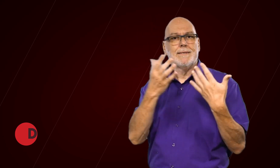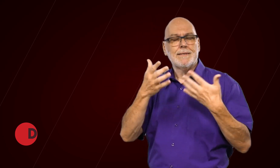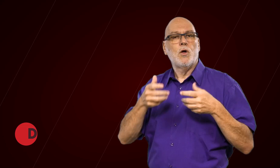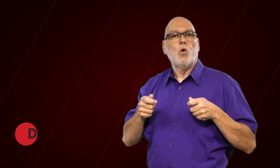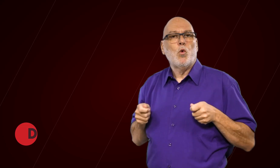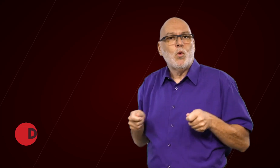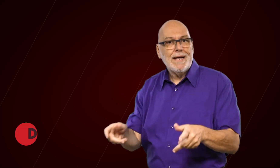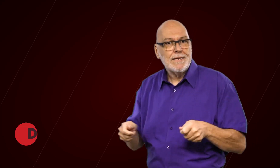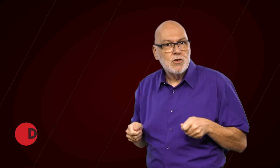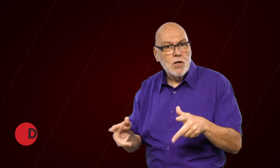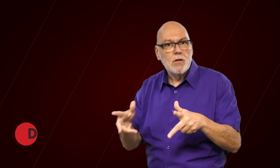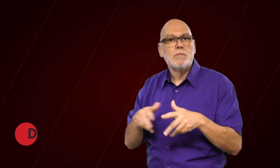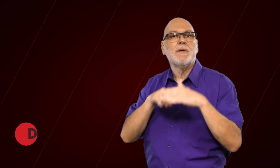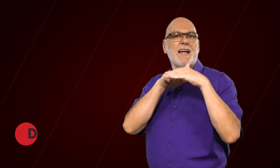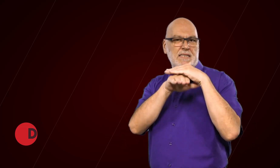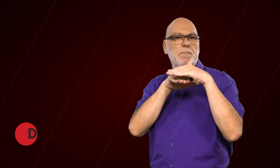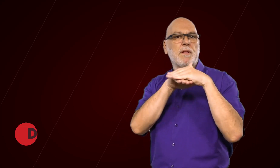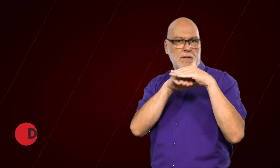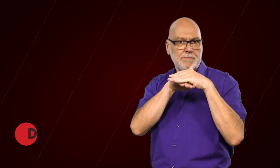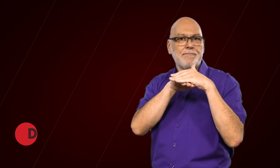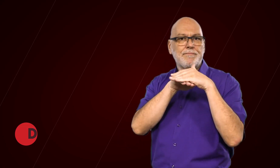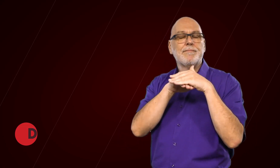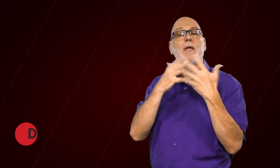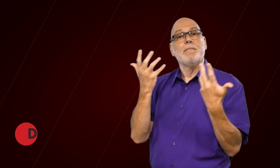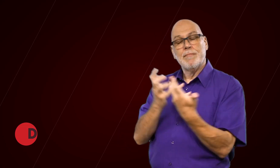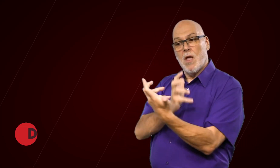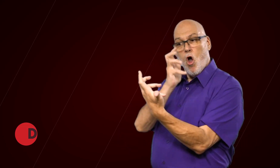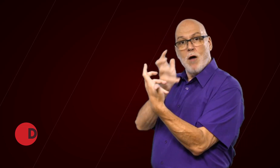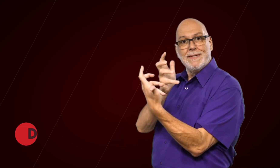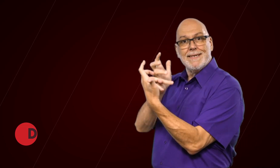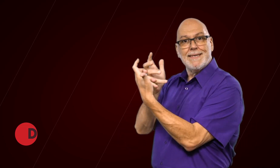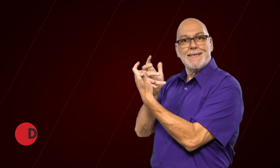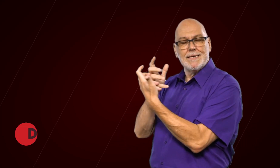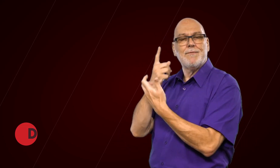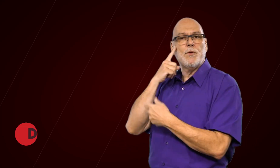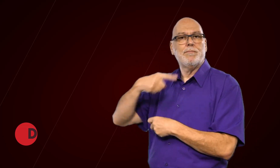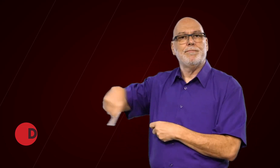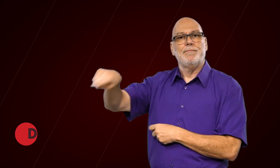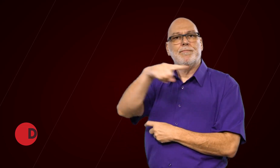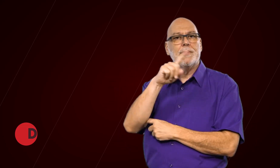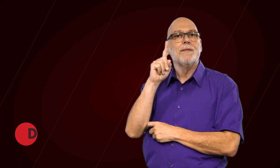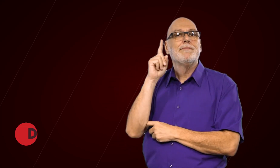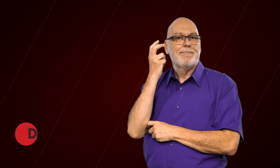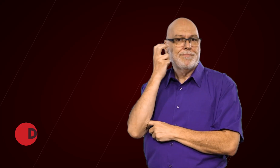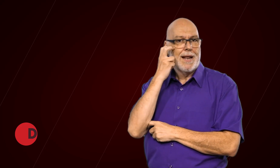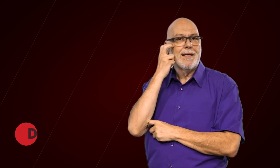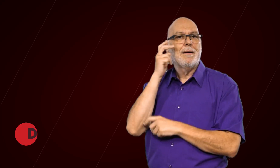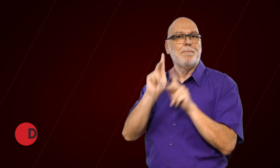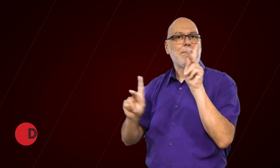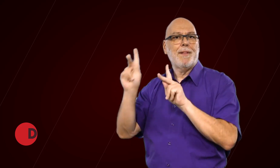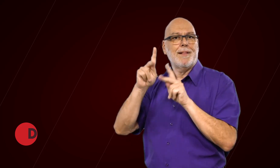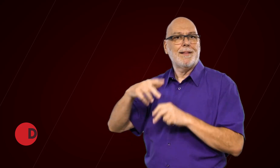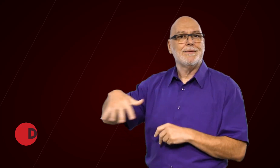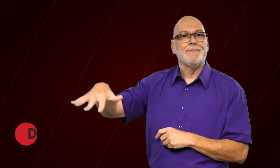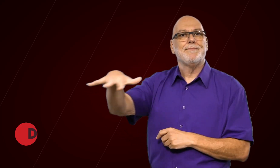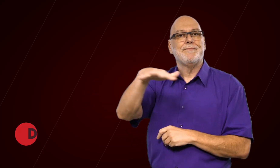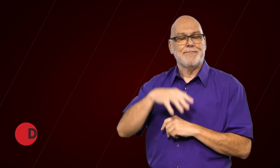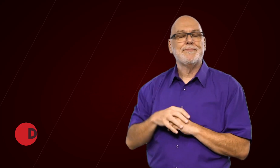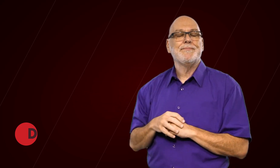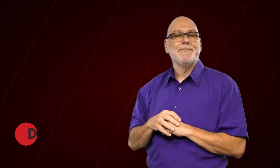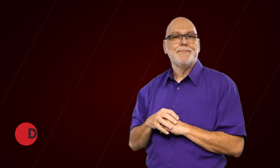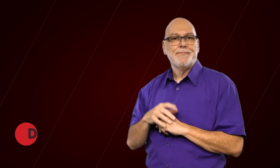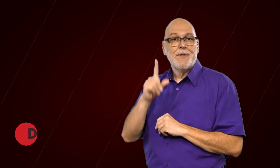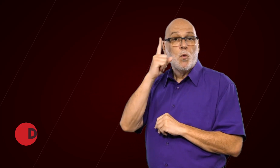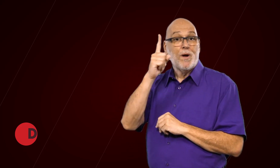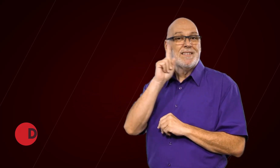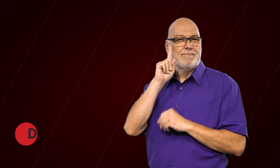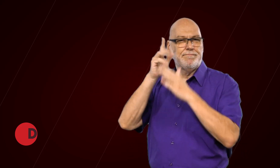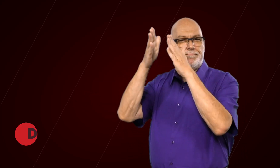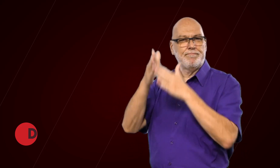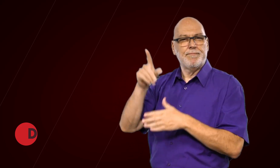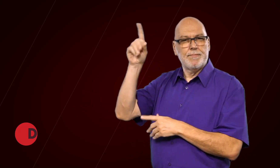to wheelchair accessibility and accommodations for Blind people. One Deaf person in Ottawa